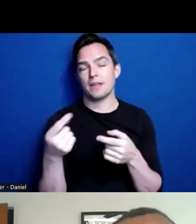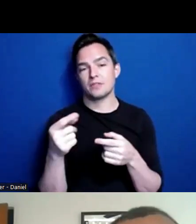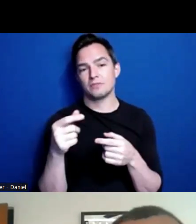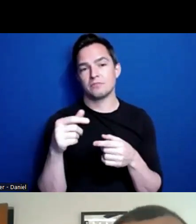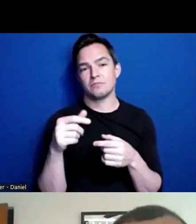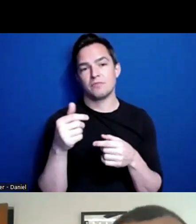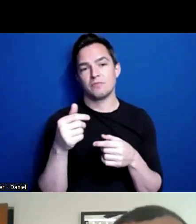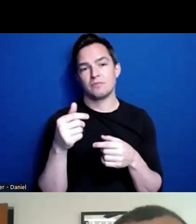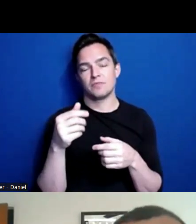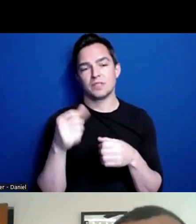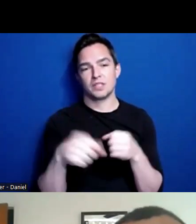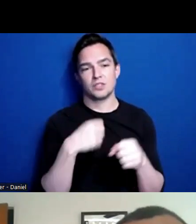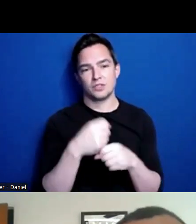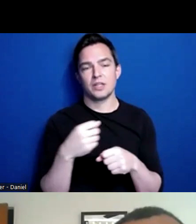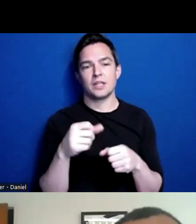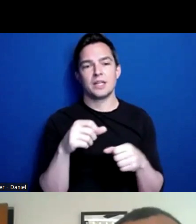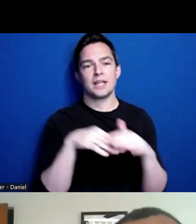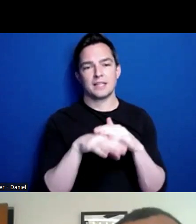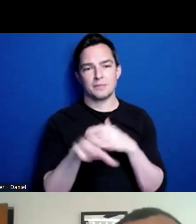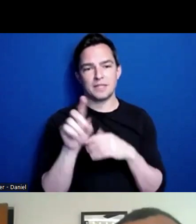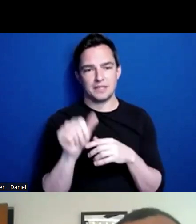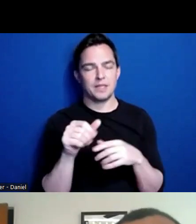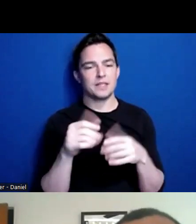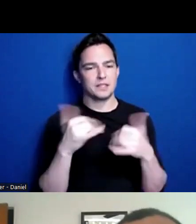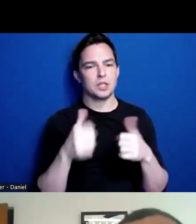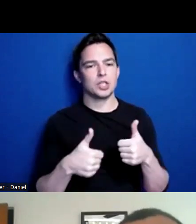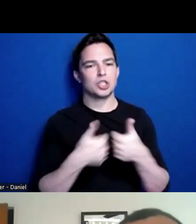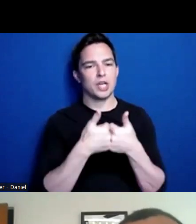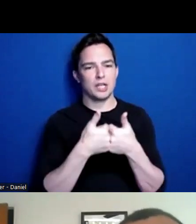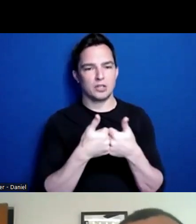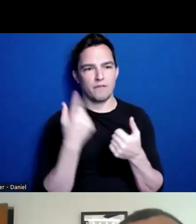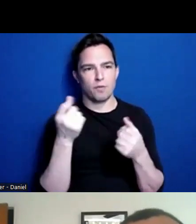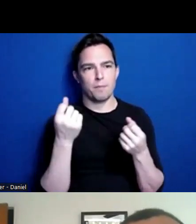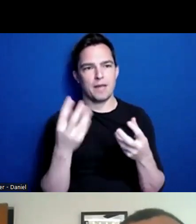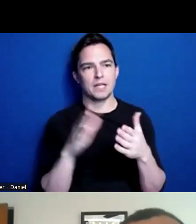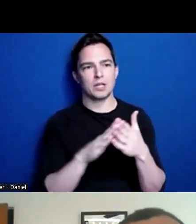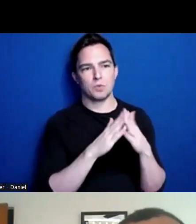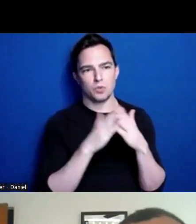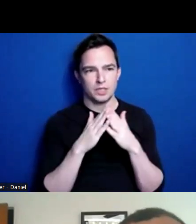equity and accessibility remained a challenge for so many communities. What still needs